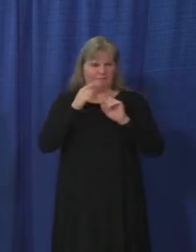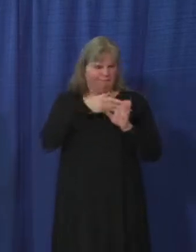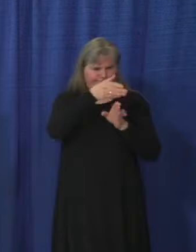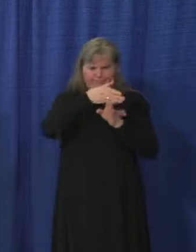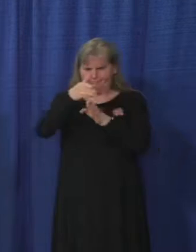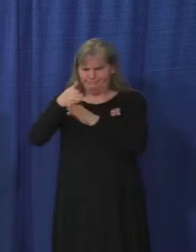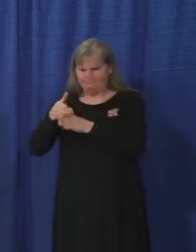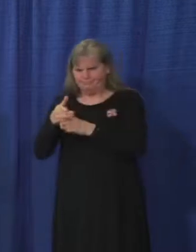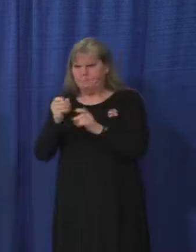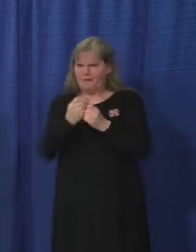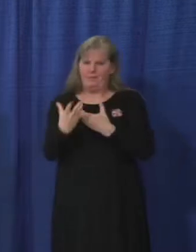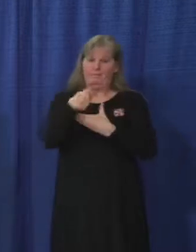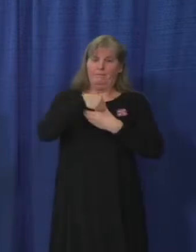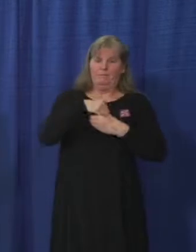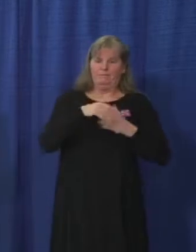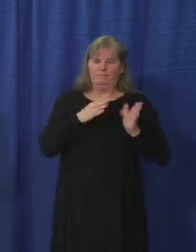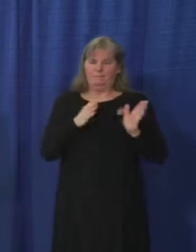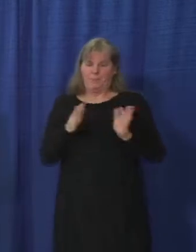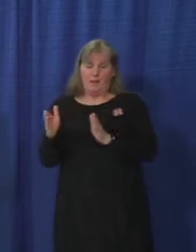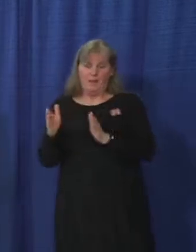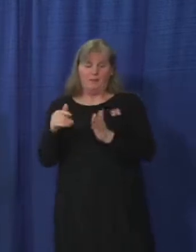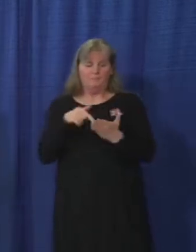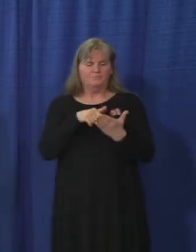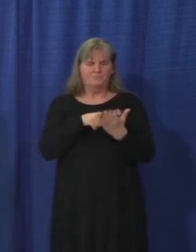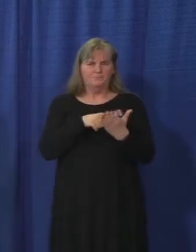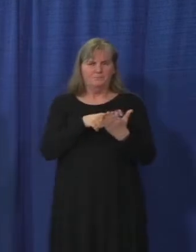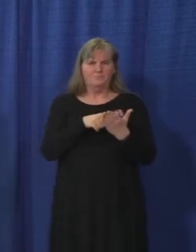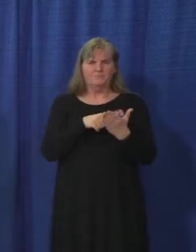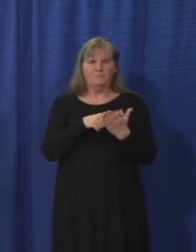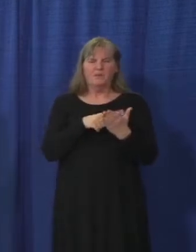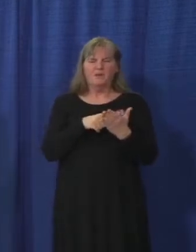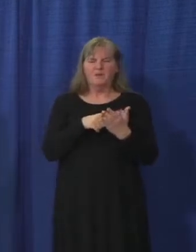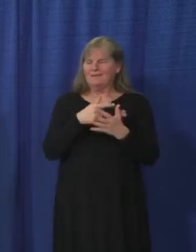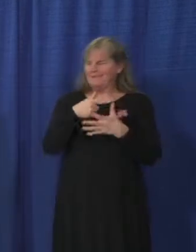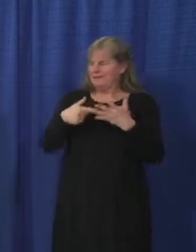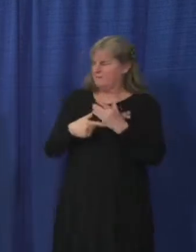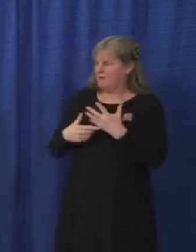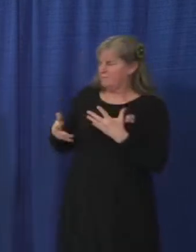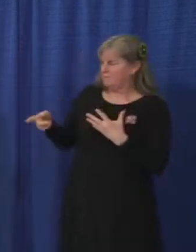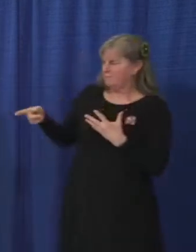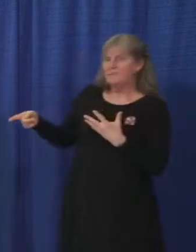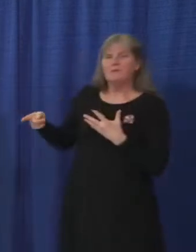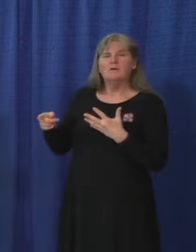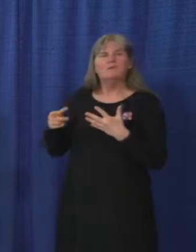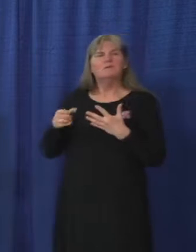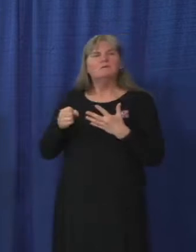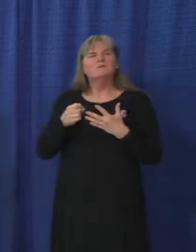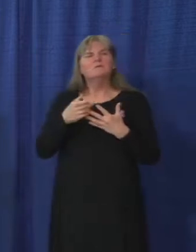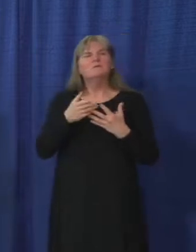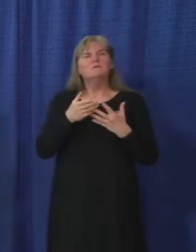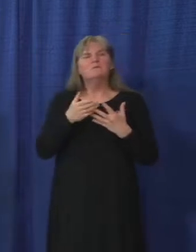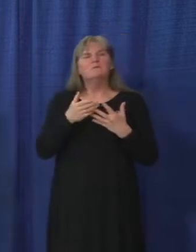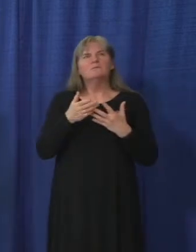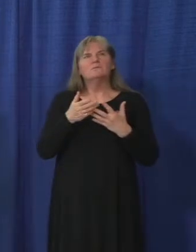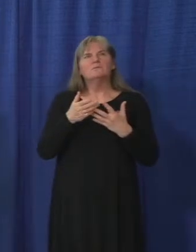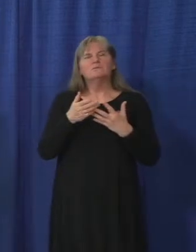Of course on those five pieces. If you would give me a moment I